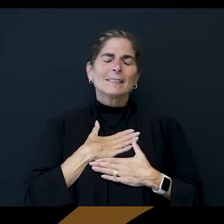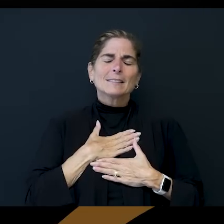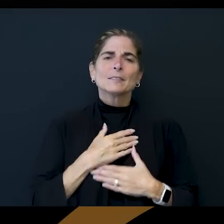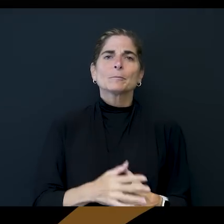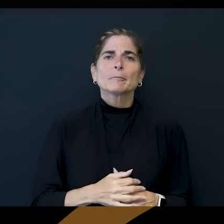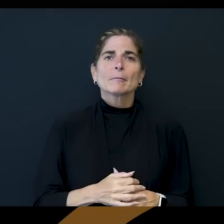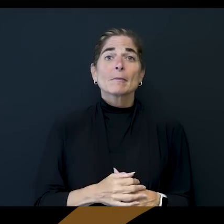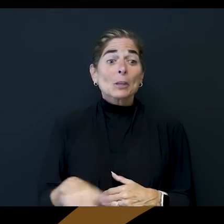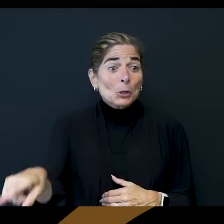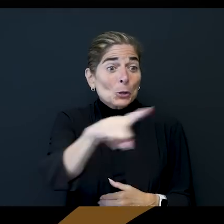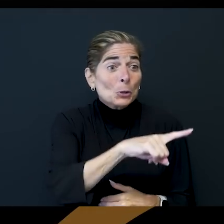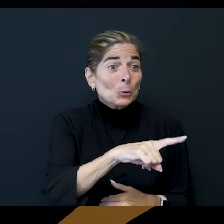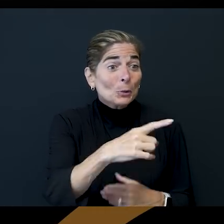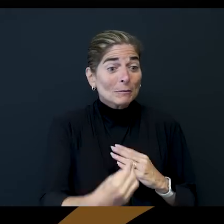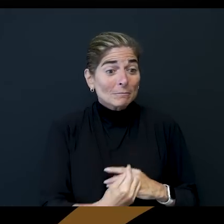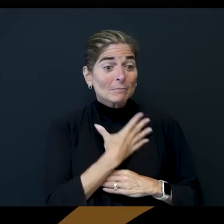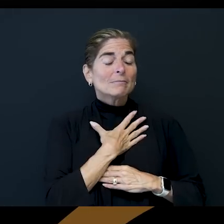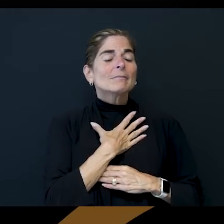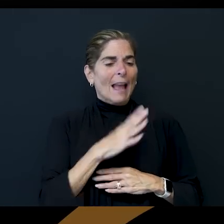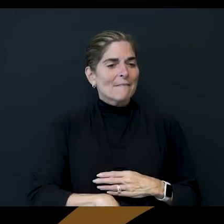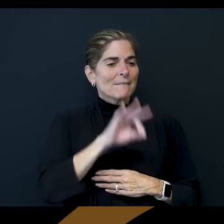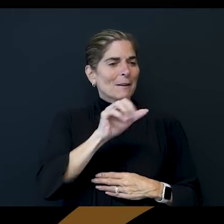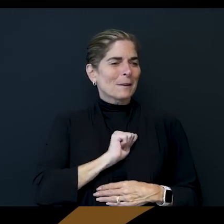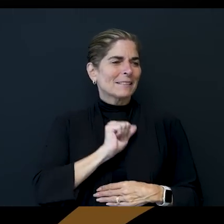Because of all of you I found myself. Really for the first time.